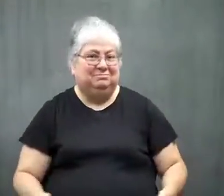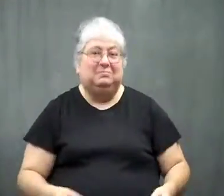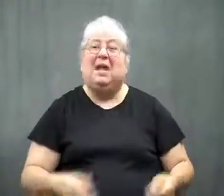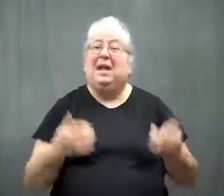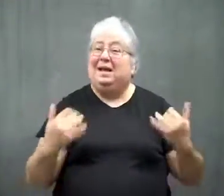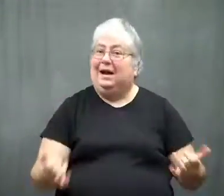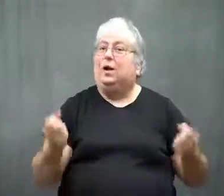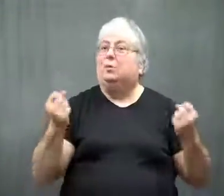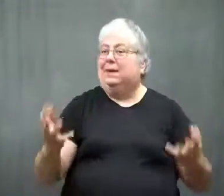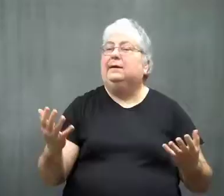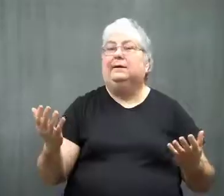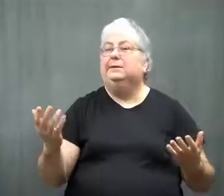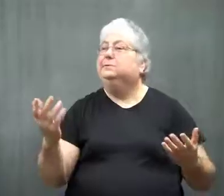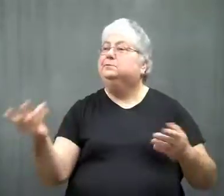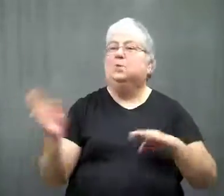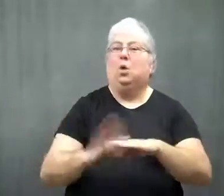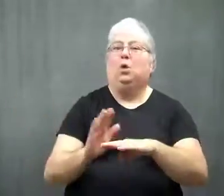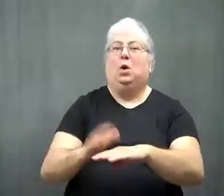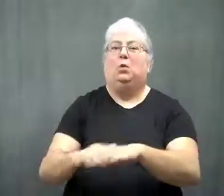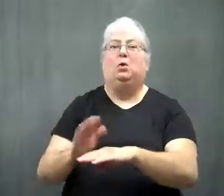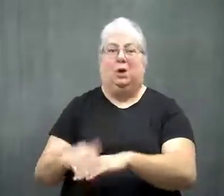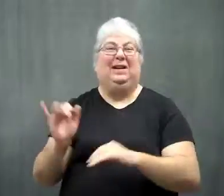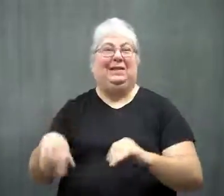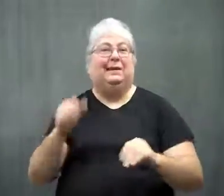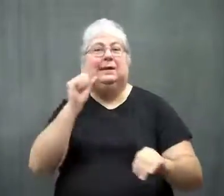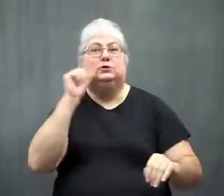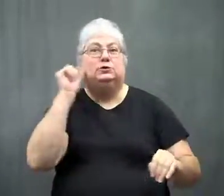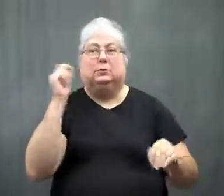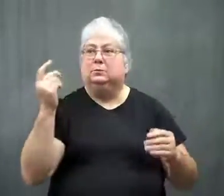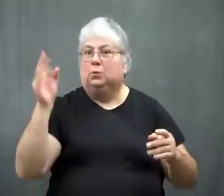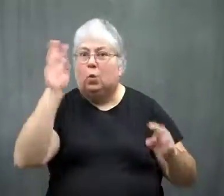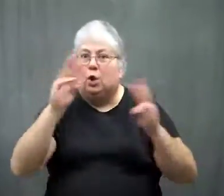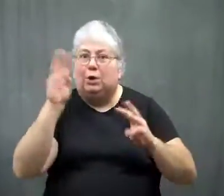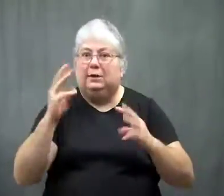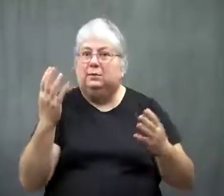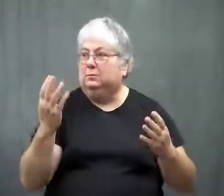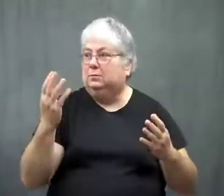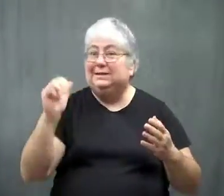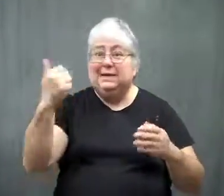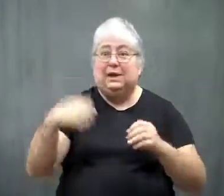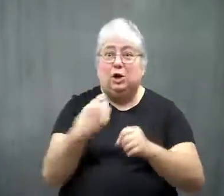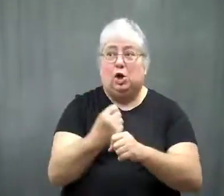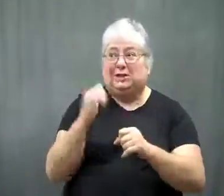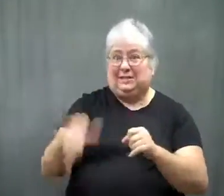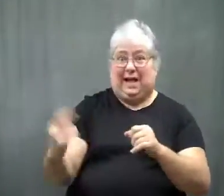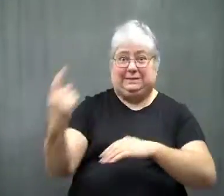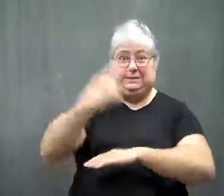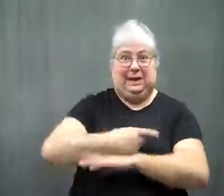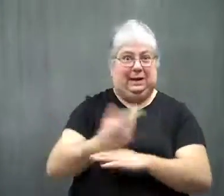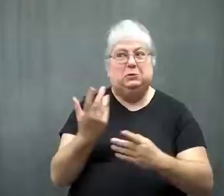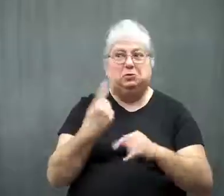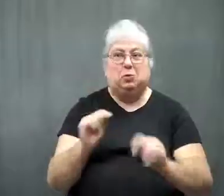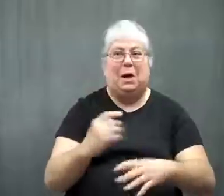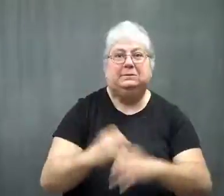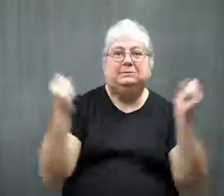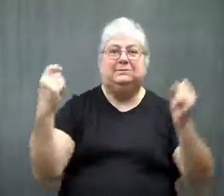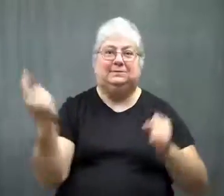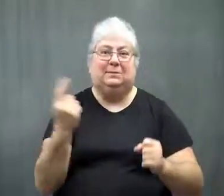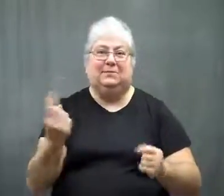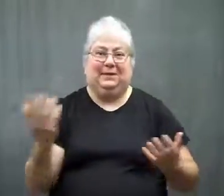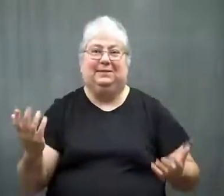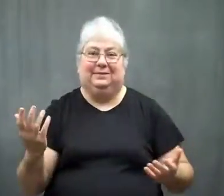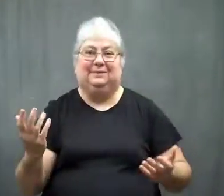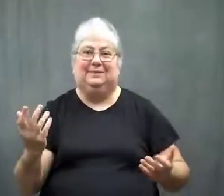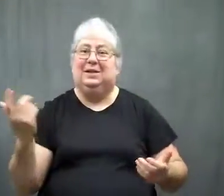There are more warnings. Yesterday, people were concerned there would be a bombing on the anniversary.